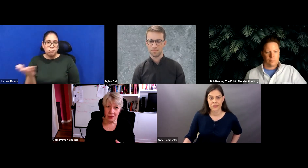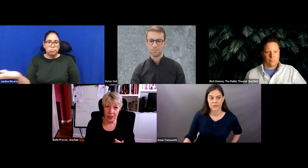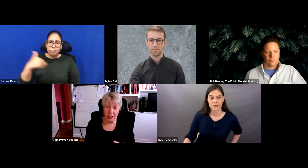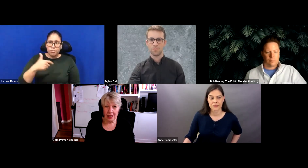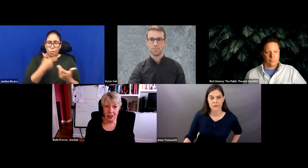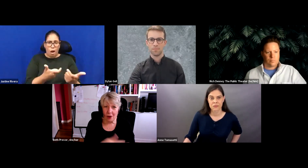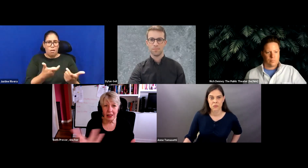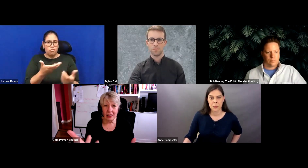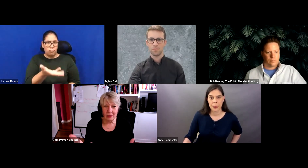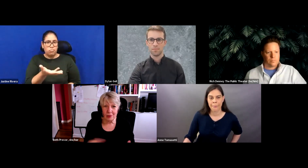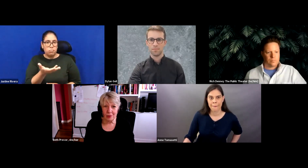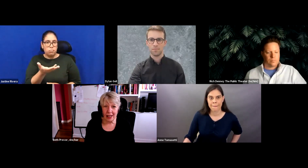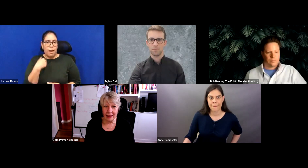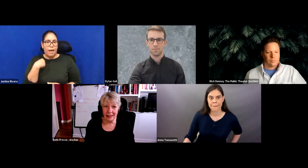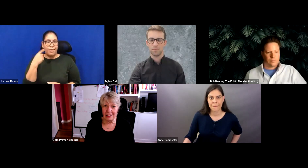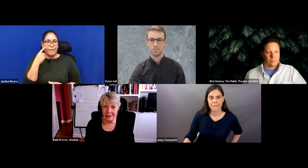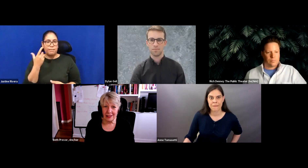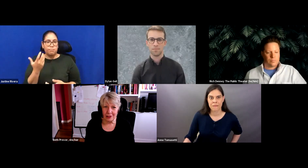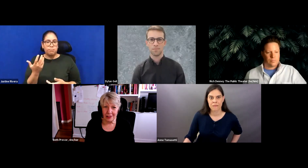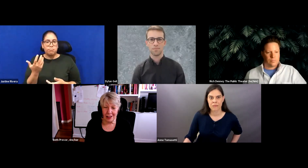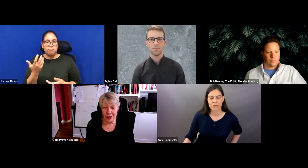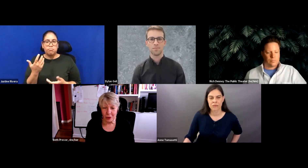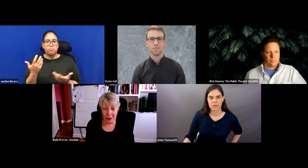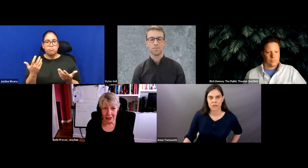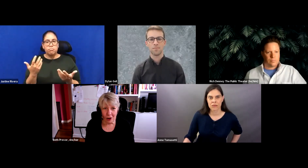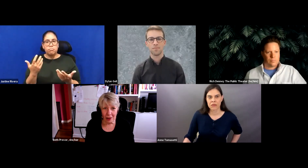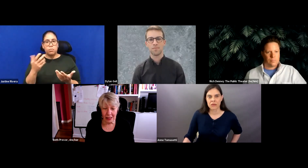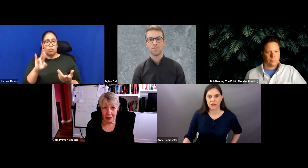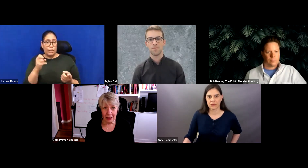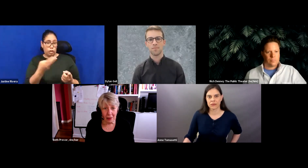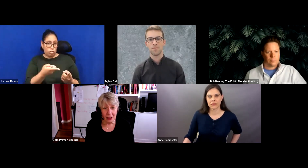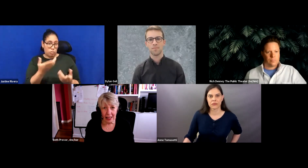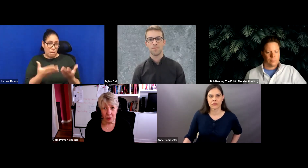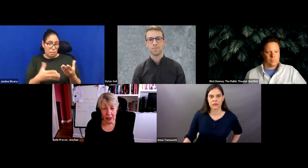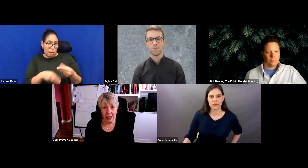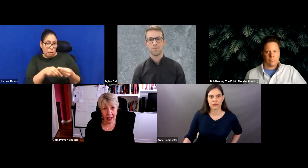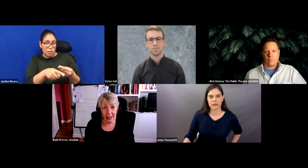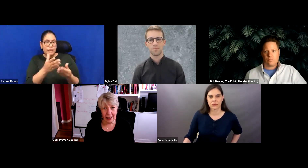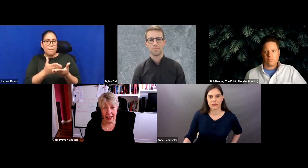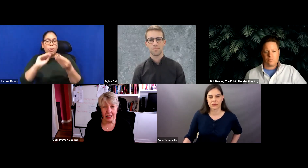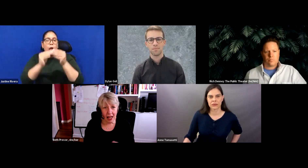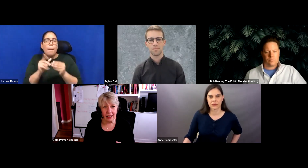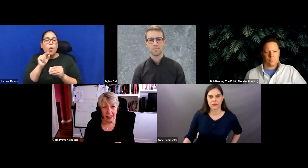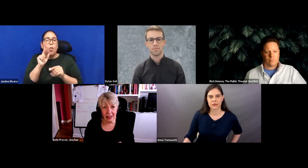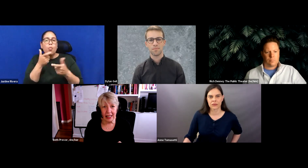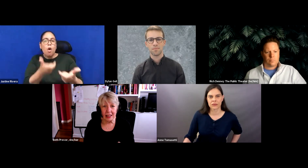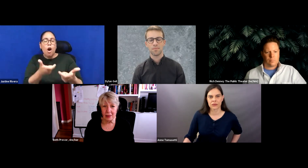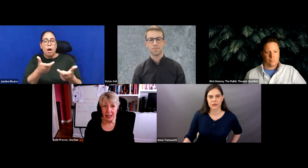this, which, you know, I think Rich will probably talk about some of the numbers later, but it had a lot of clicks. I mean,